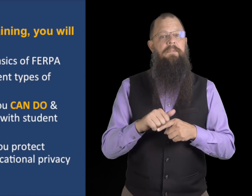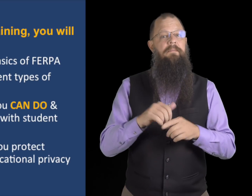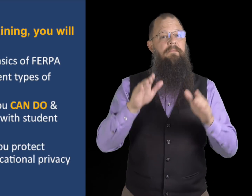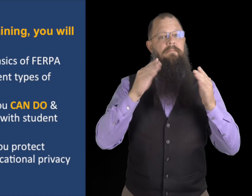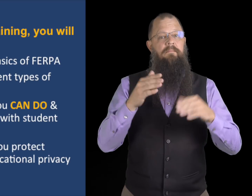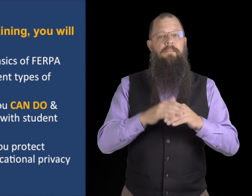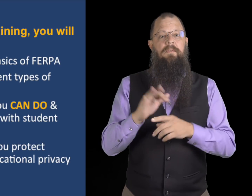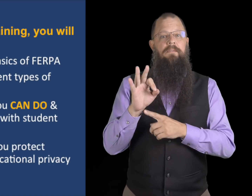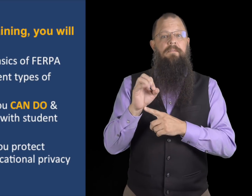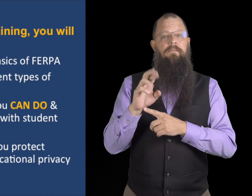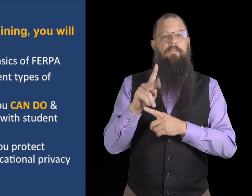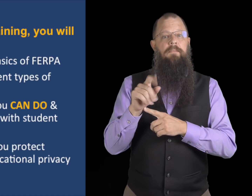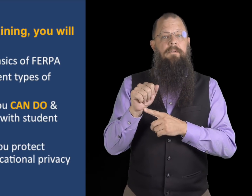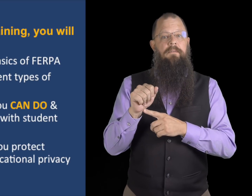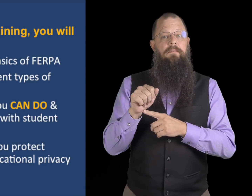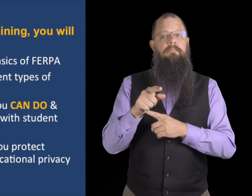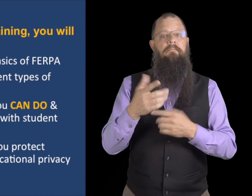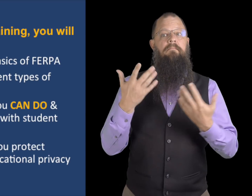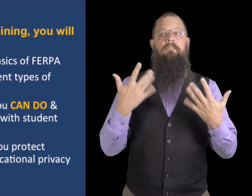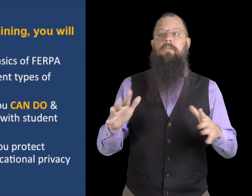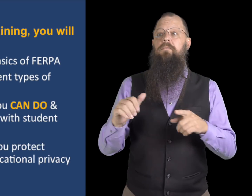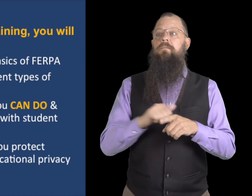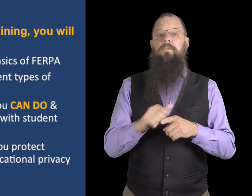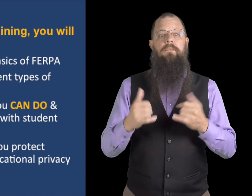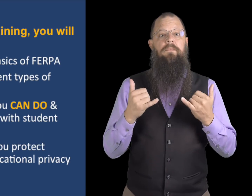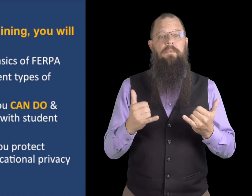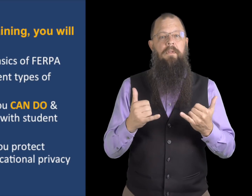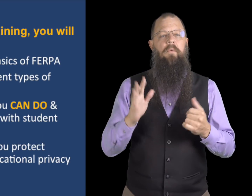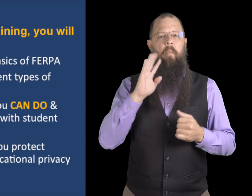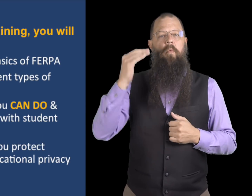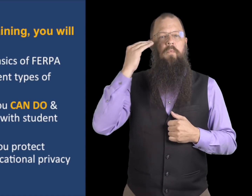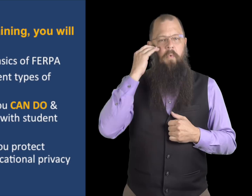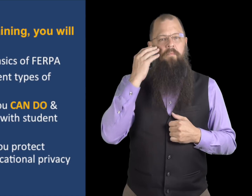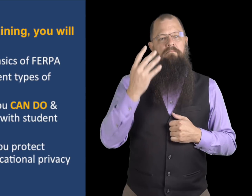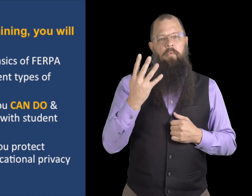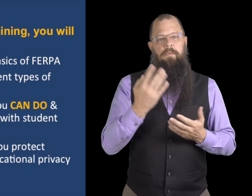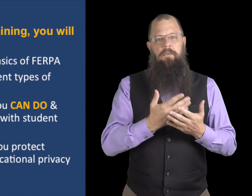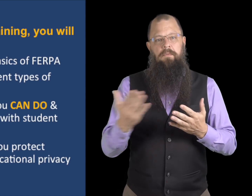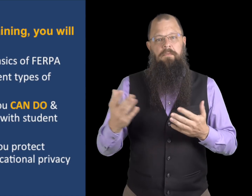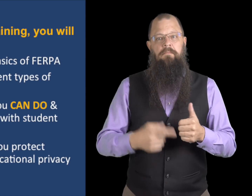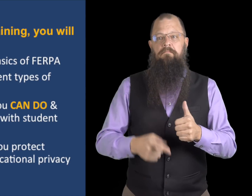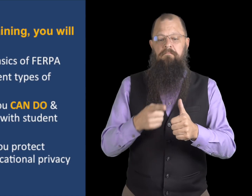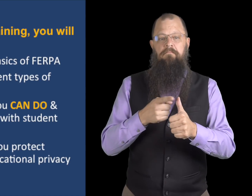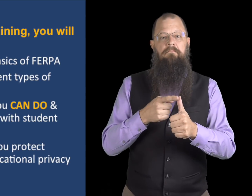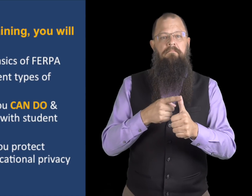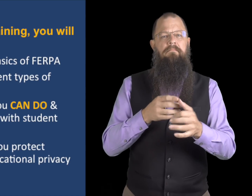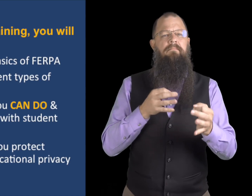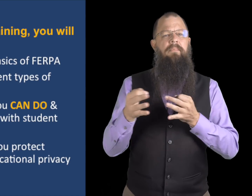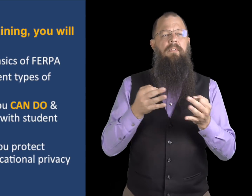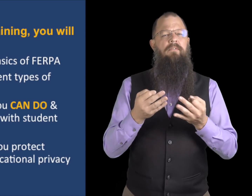Today's training will focus on FERPA. Upon completion of the training you will